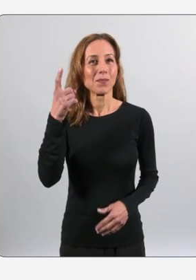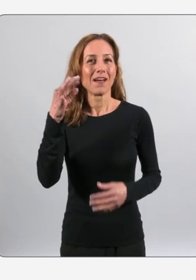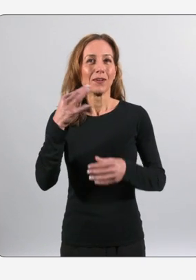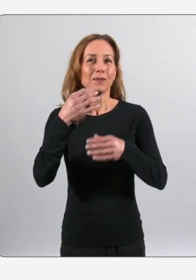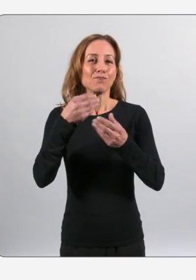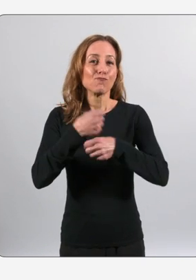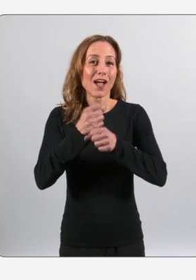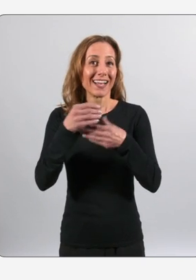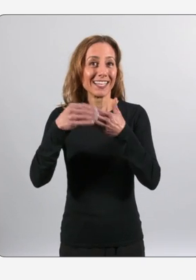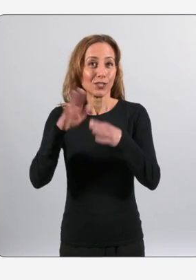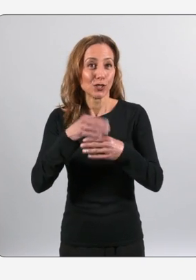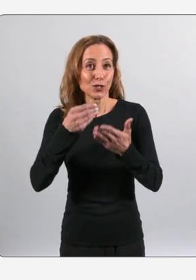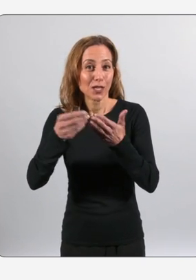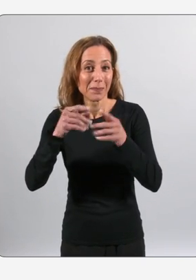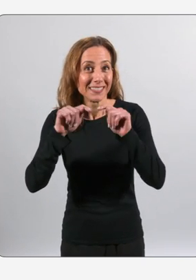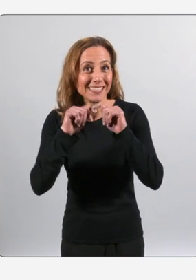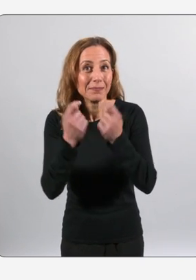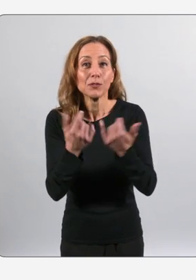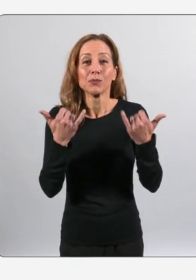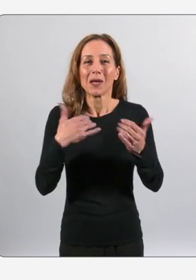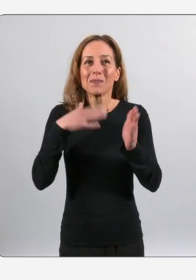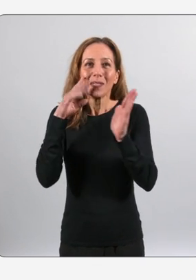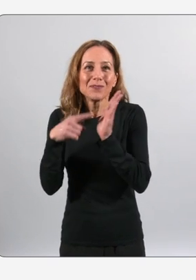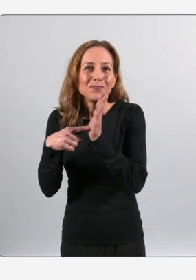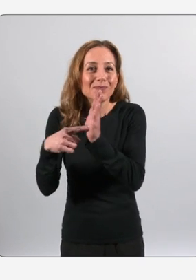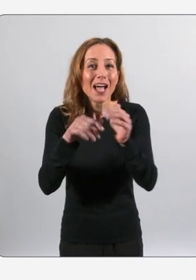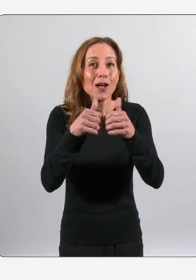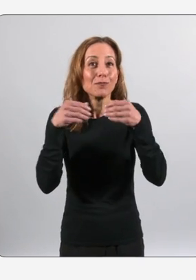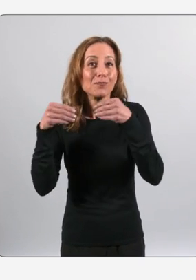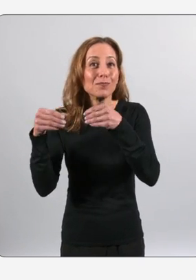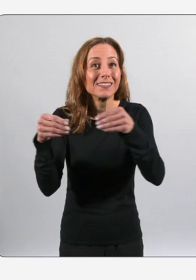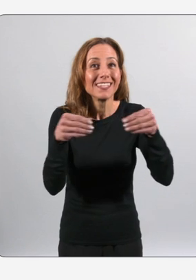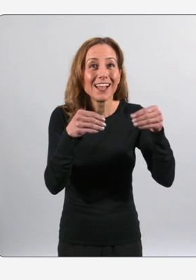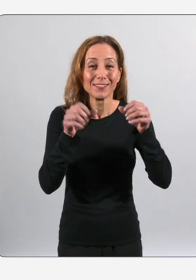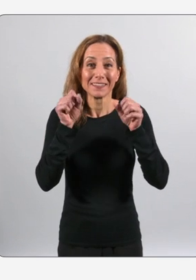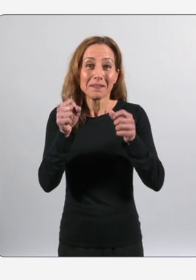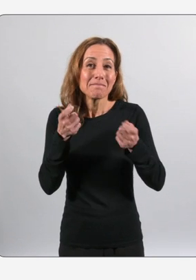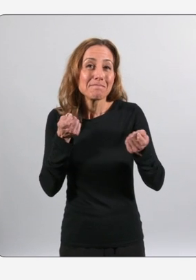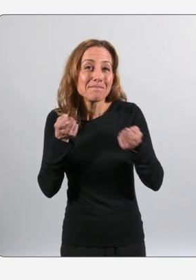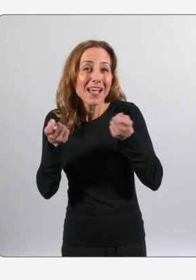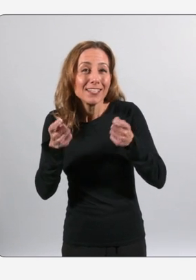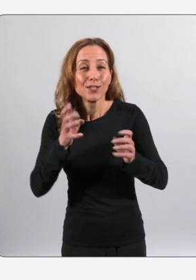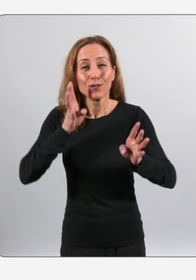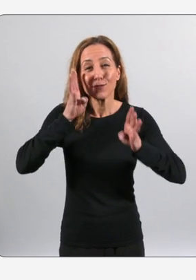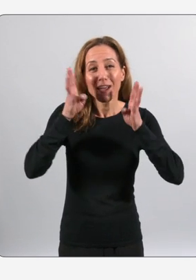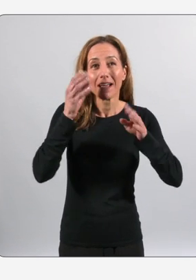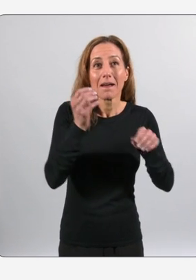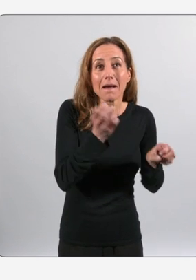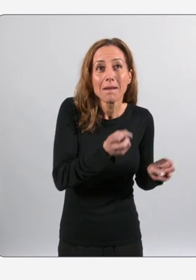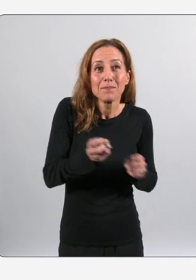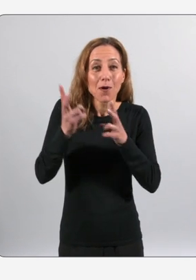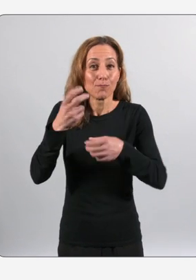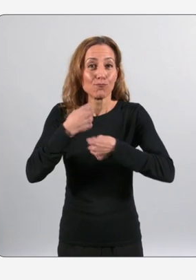Today I'm going to showcase how retailers can manage, create and upload product content directly from their feeds.